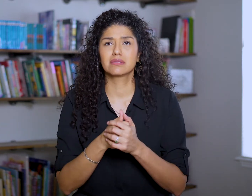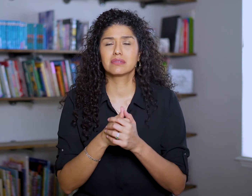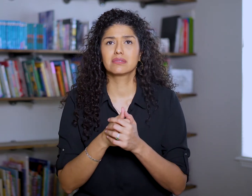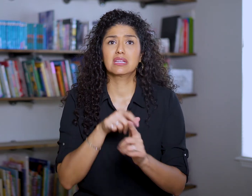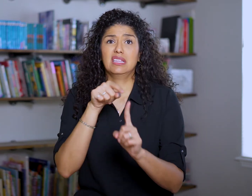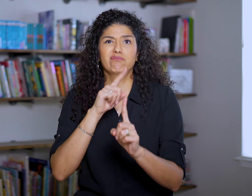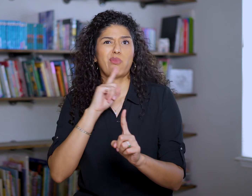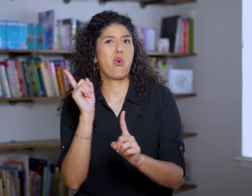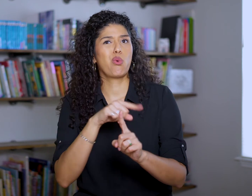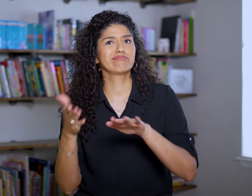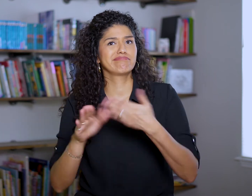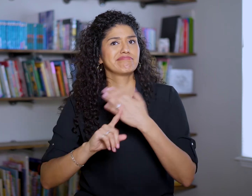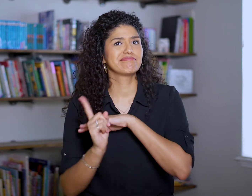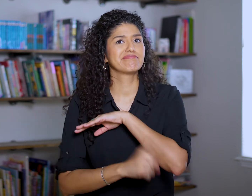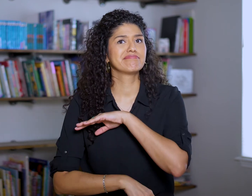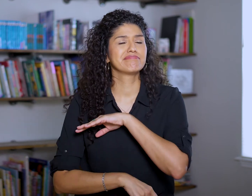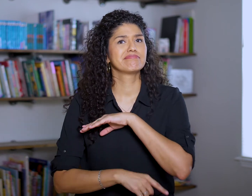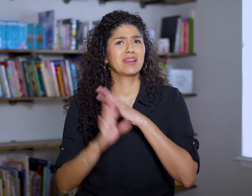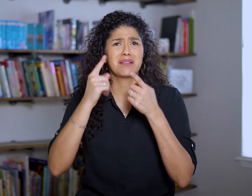David orders the death penalty,